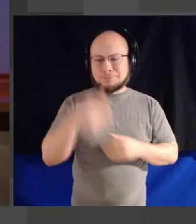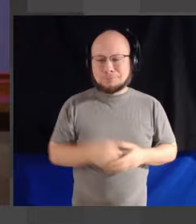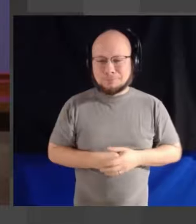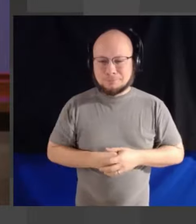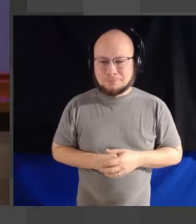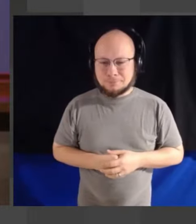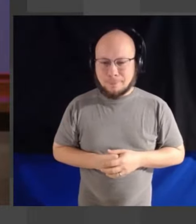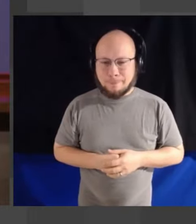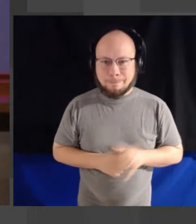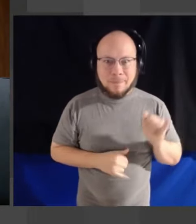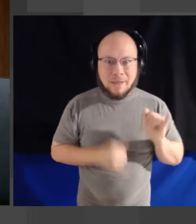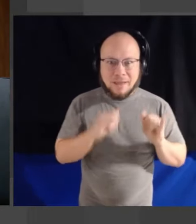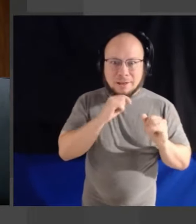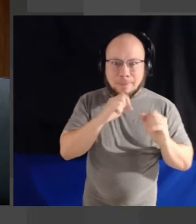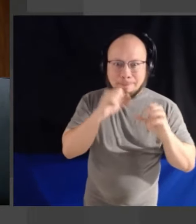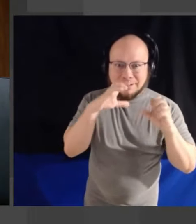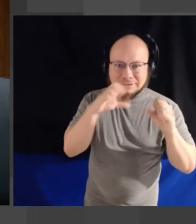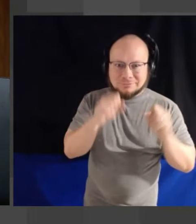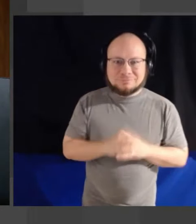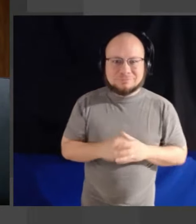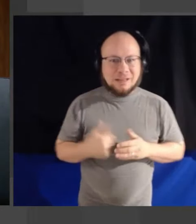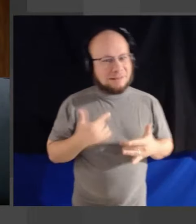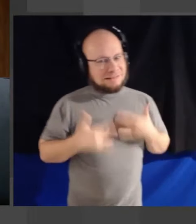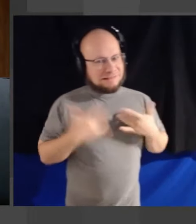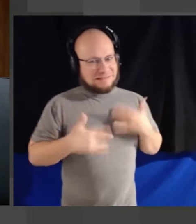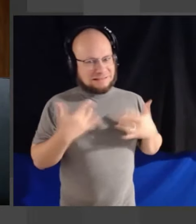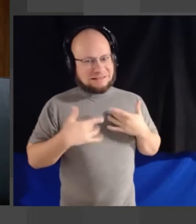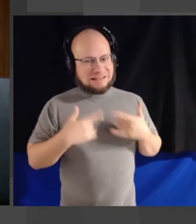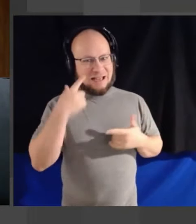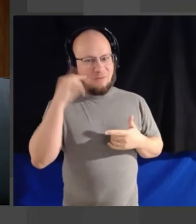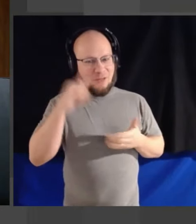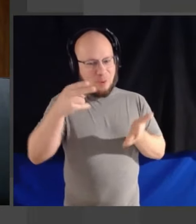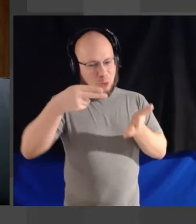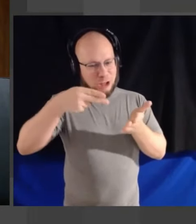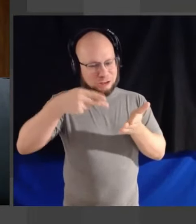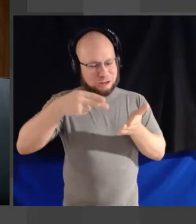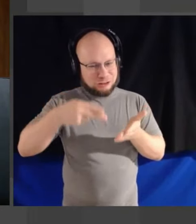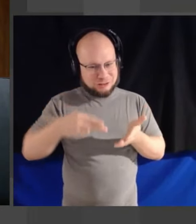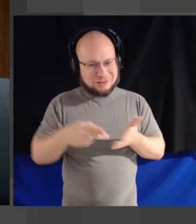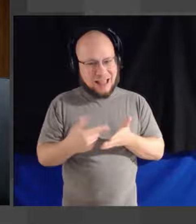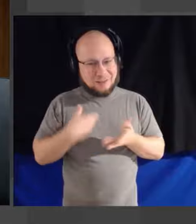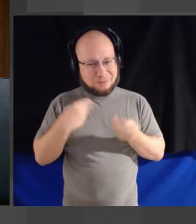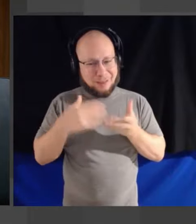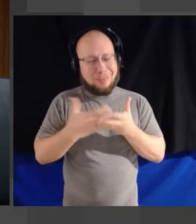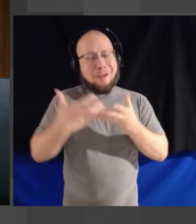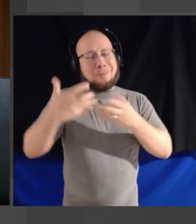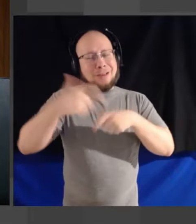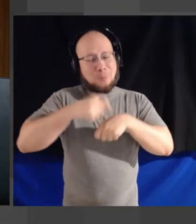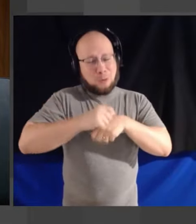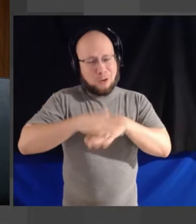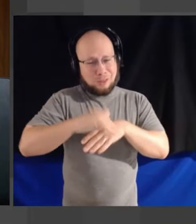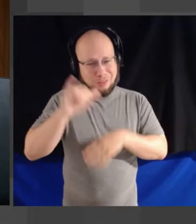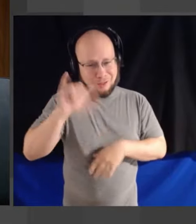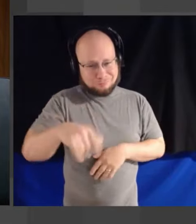ARCHEOLOGY IS AMAZING. THE EXCAVATION SITE IS SO INCREDIBLE.